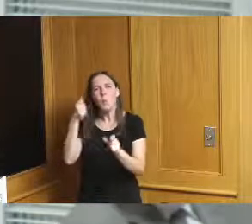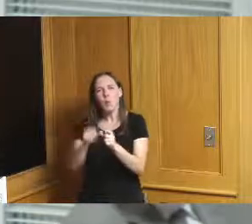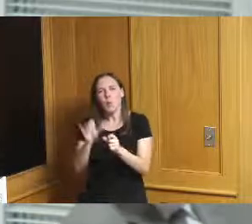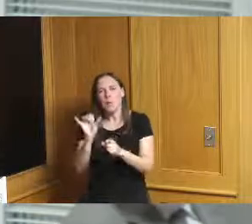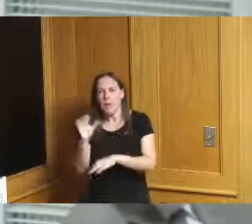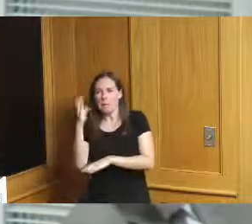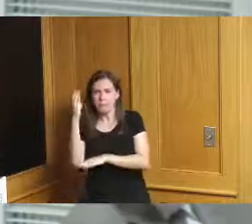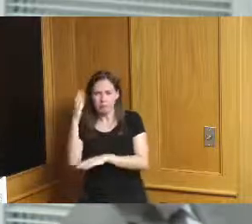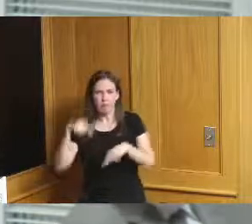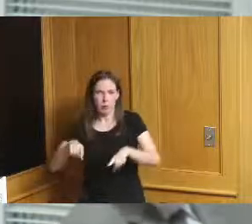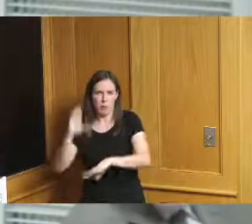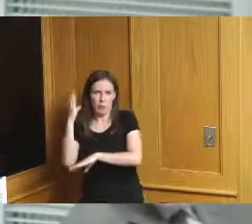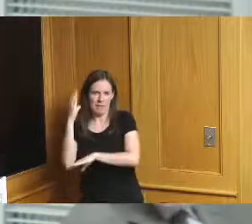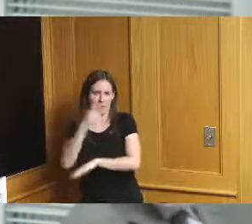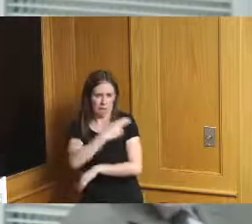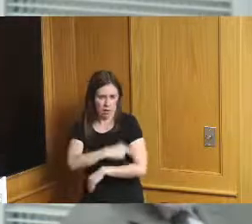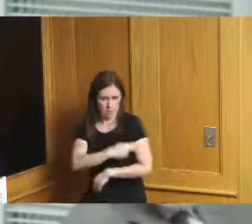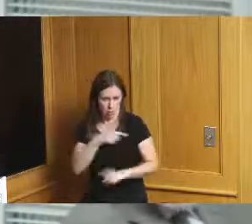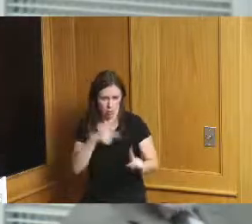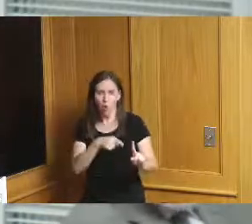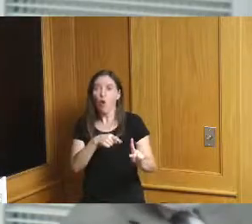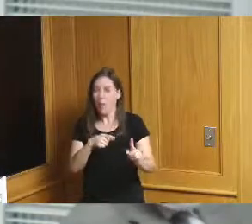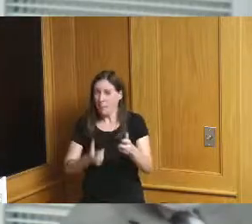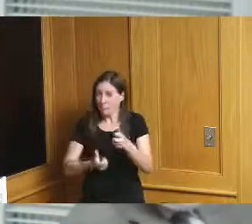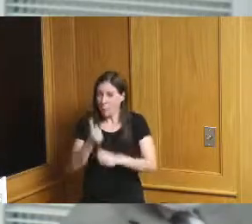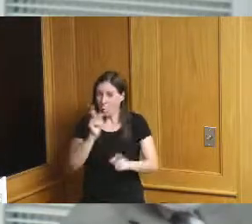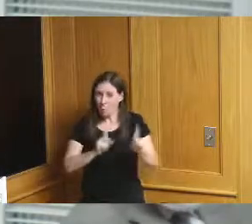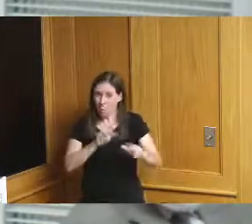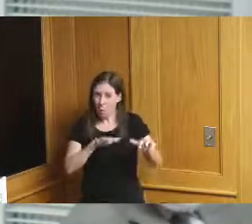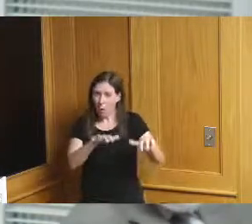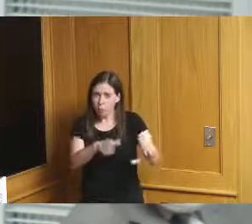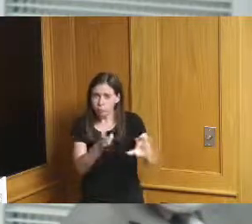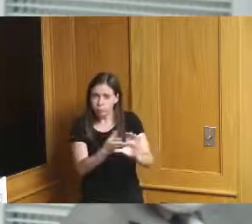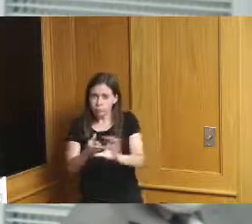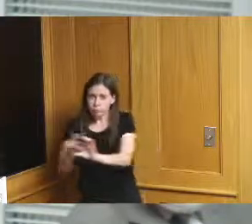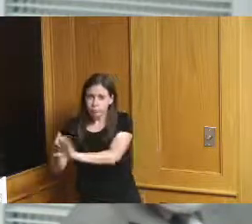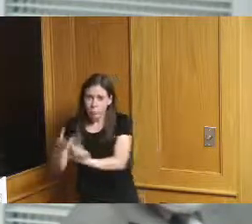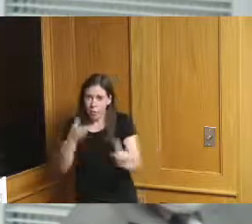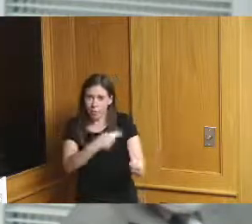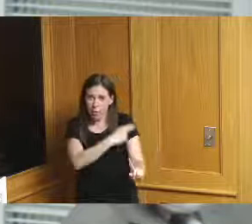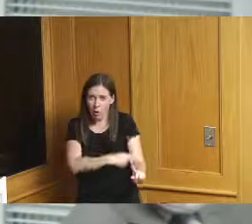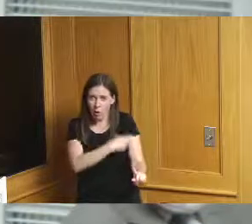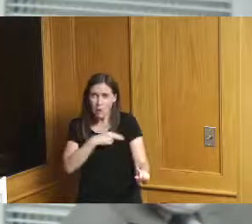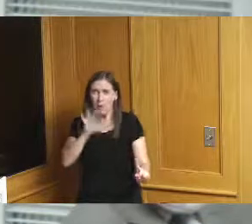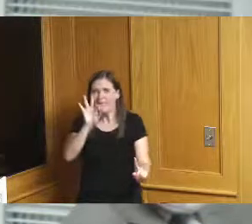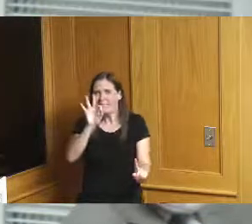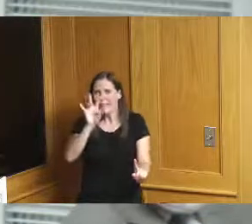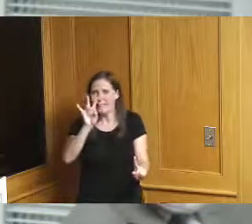97 percent of them have not been vaccinated at all so that's that's really testament to how powerful